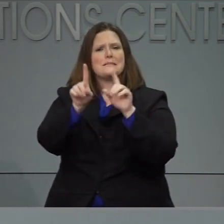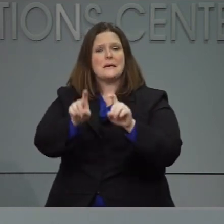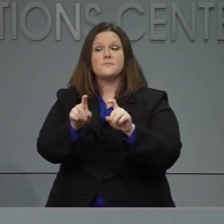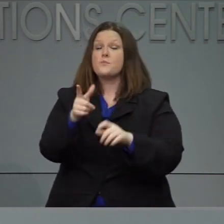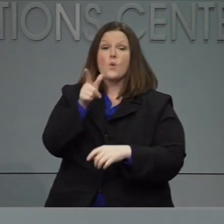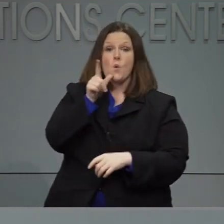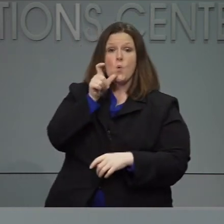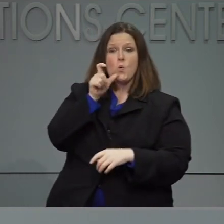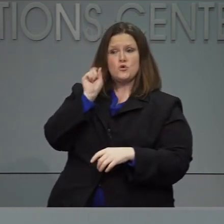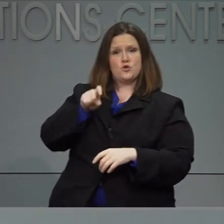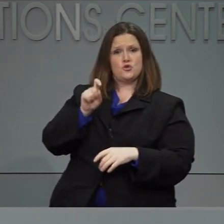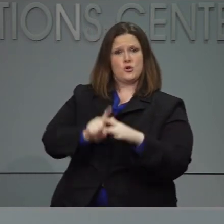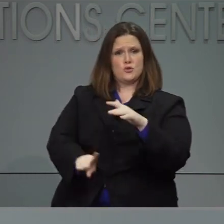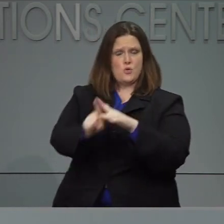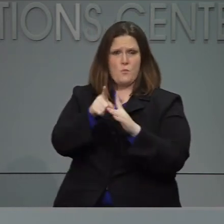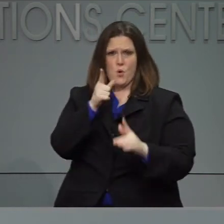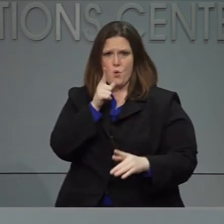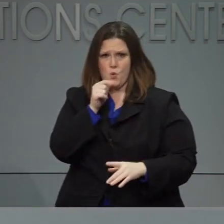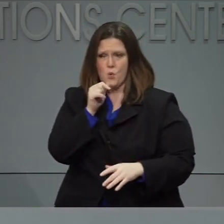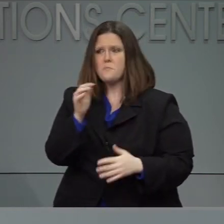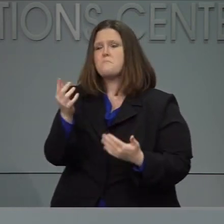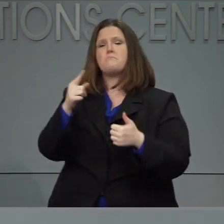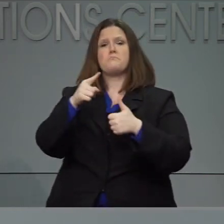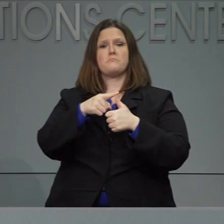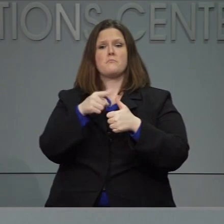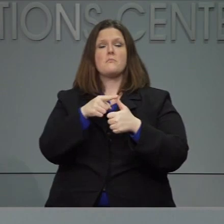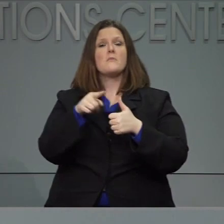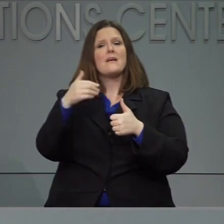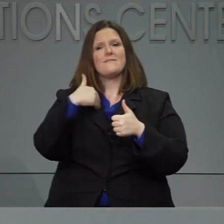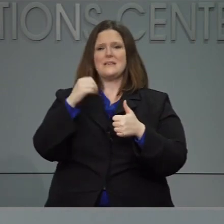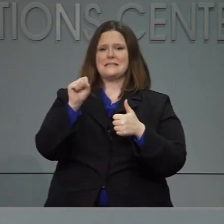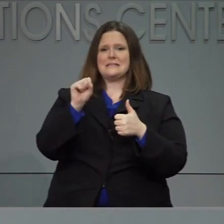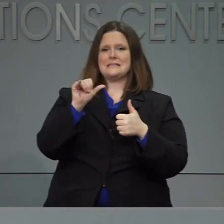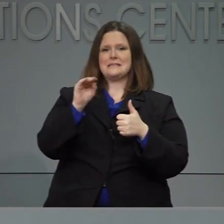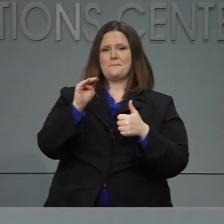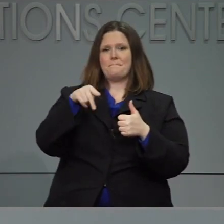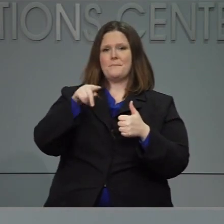GET TESTED. CERTAINLY FOLKS WHO HAVE SYMPTOMS RIGHT COUGH OR